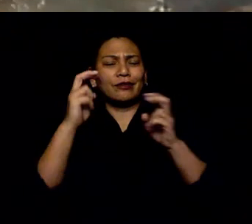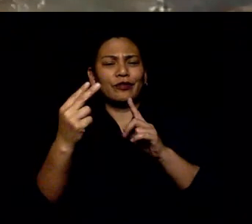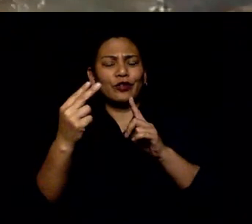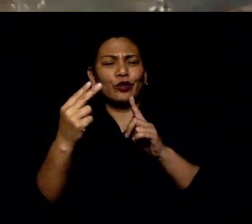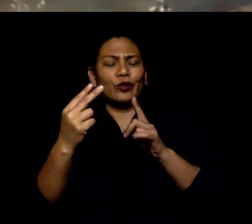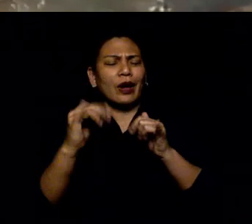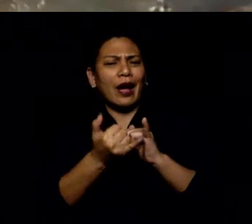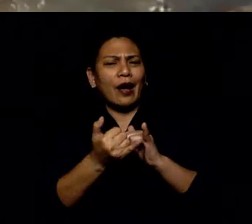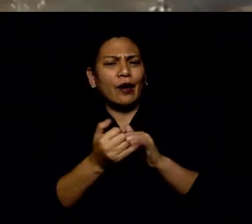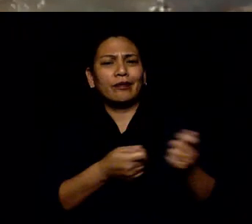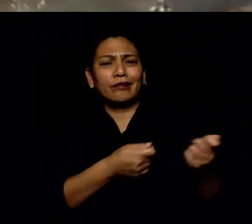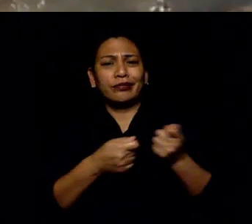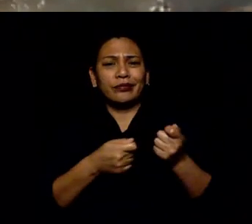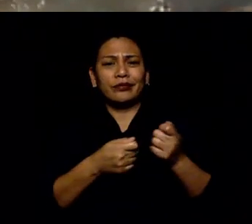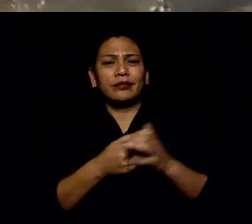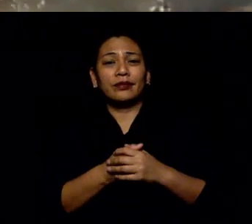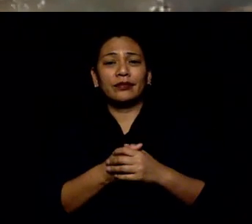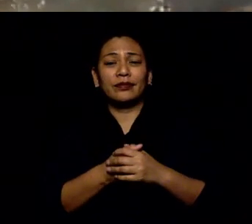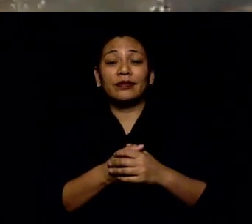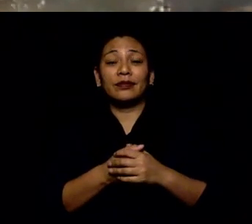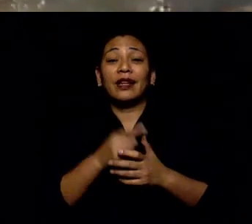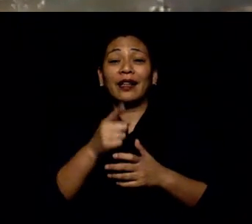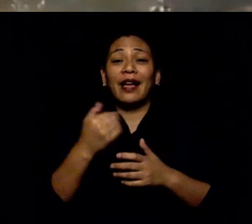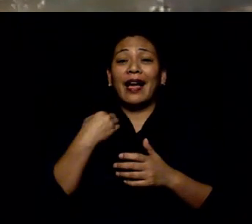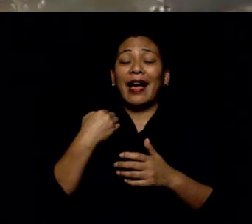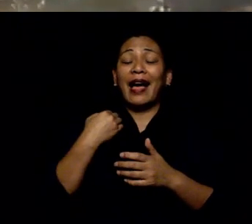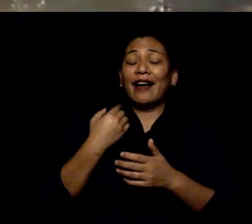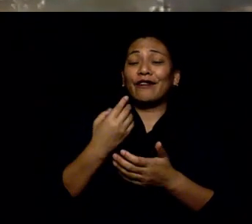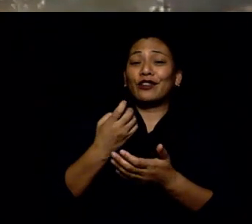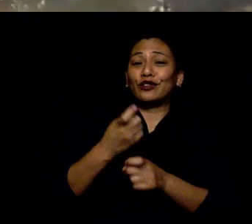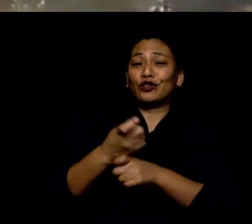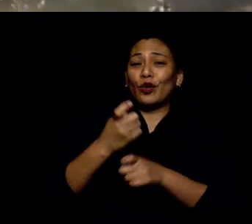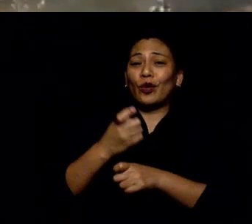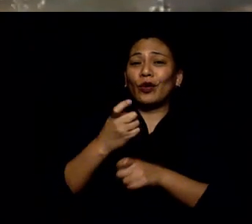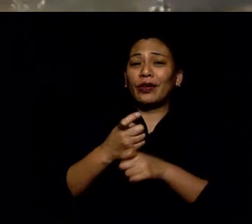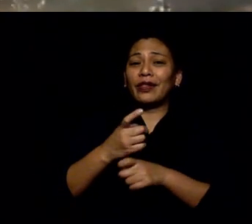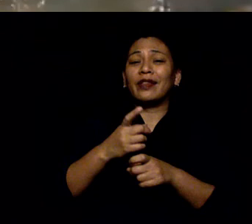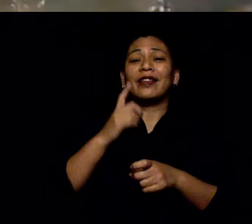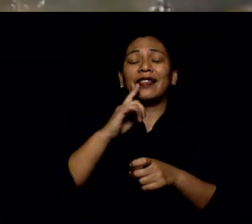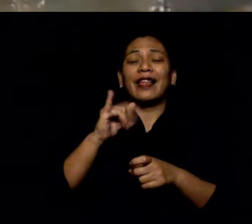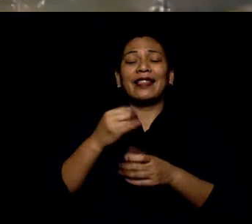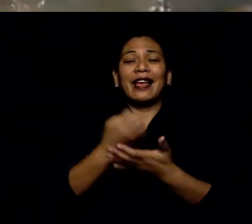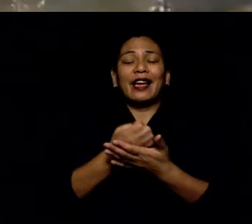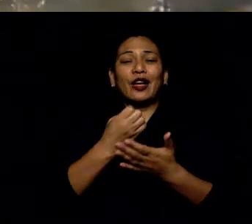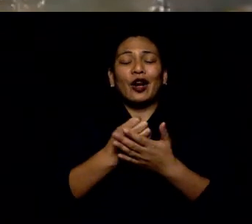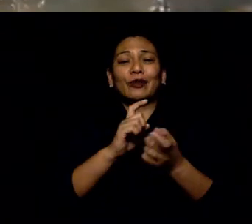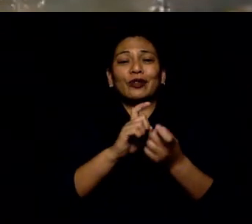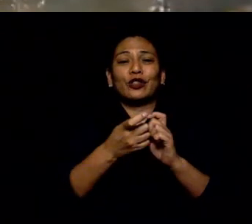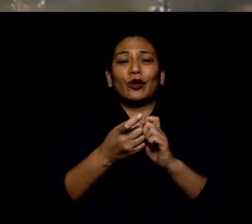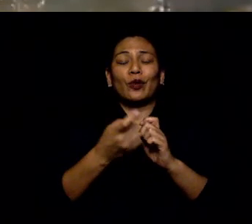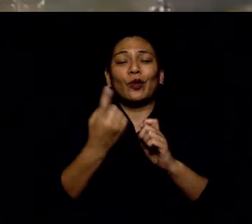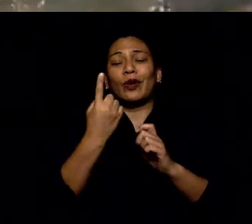Well, there's, there's a joke that economics changes one funeral at a time. And unfortunately there's a lot of truth to that.